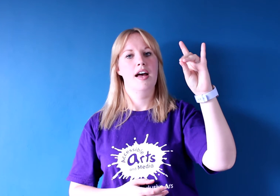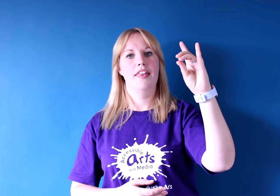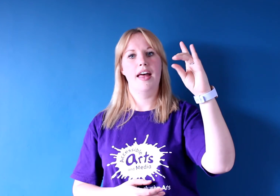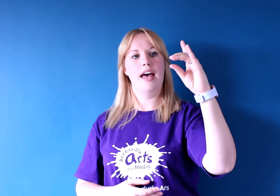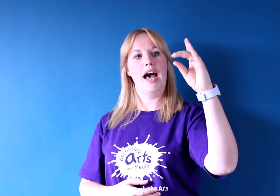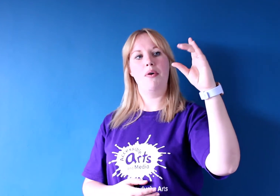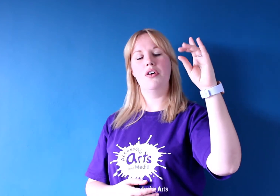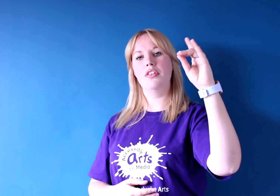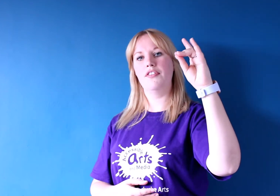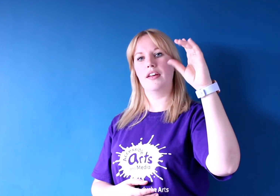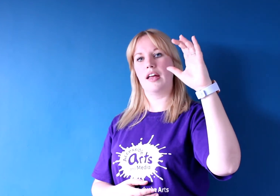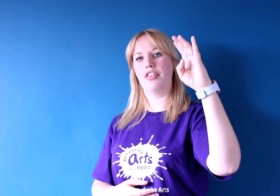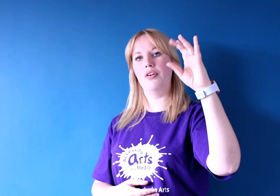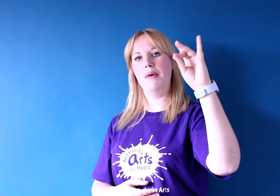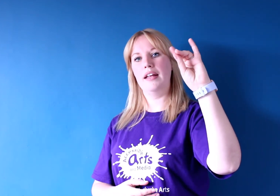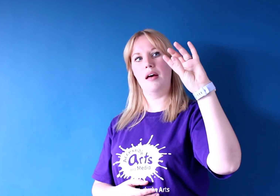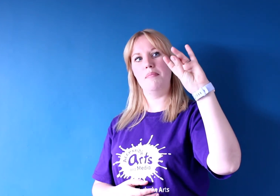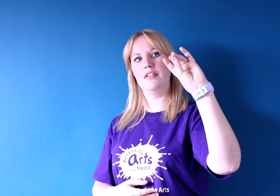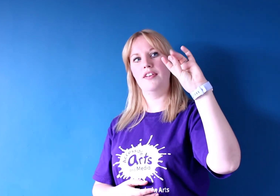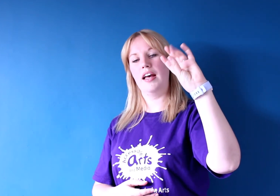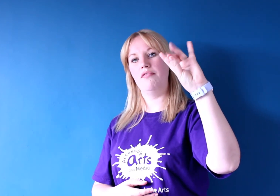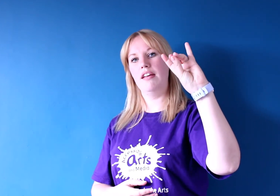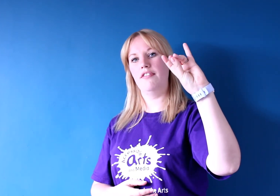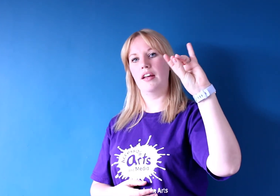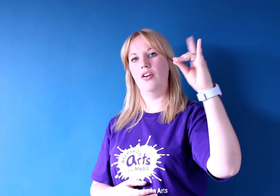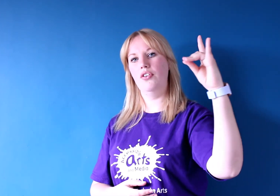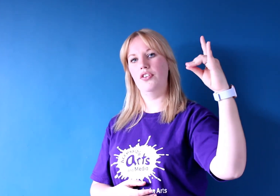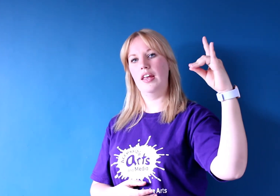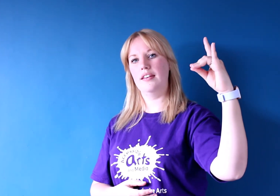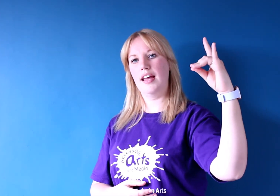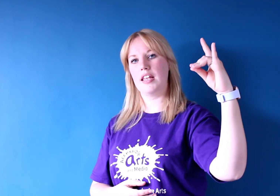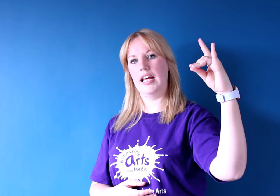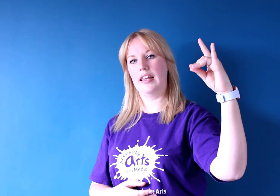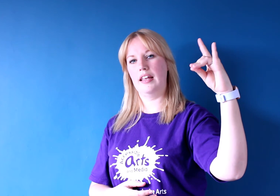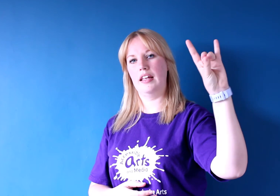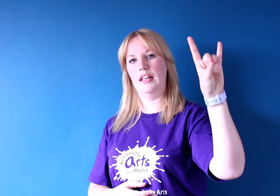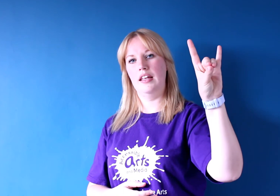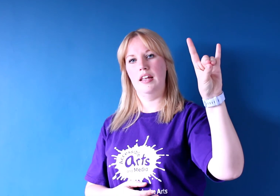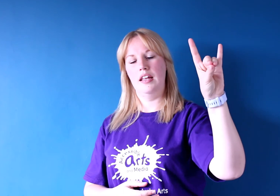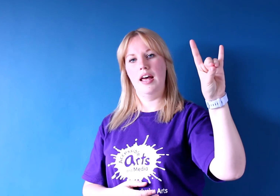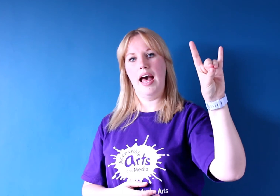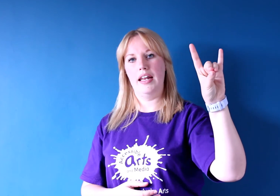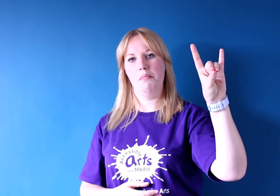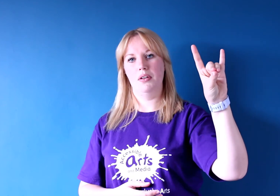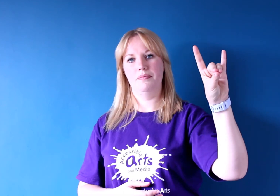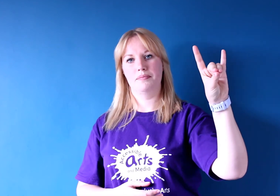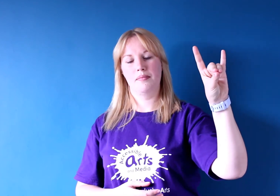And then our other fingers, our thumb, our middle finger and ring finger all stick together like that. Animal.